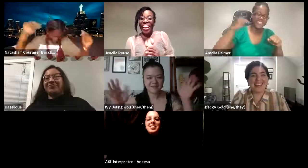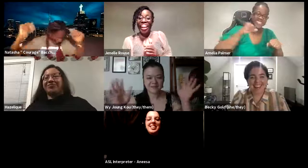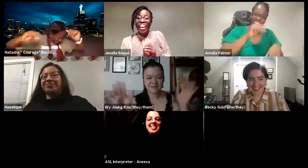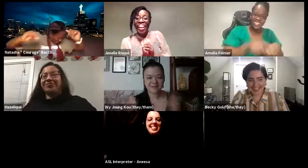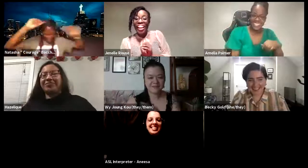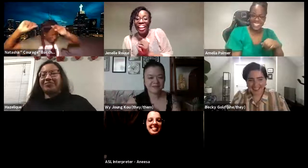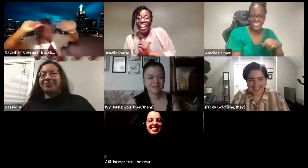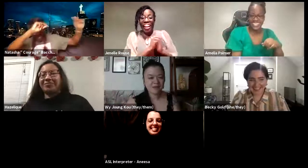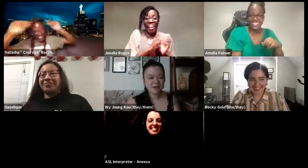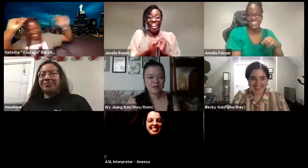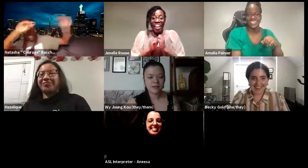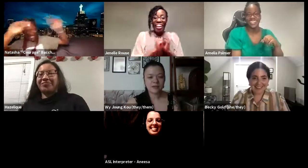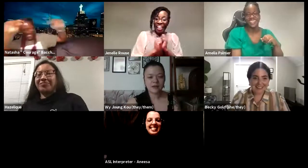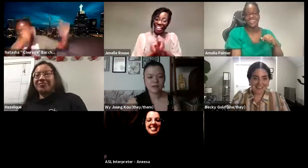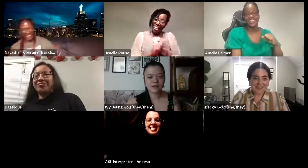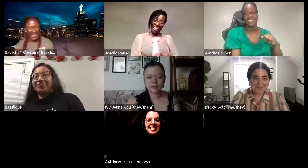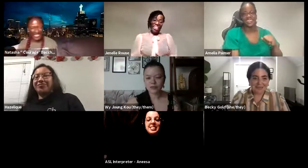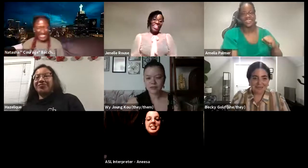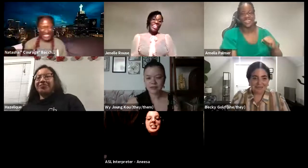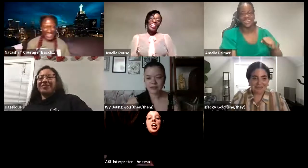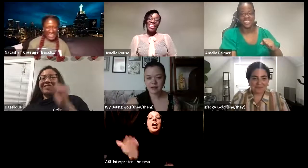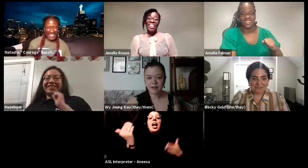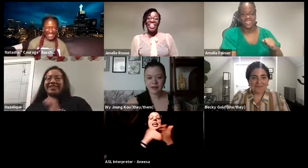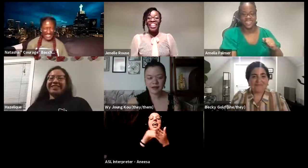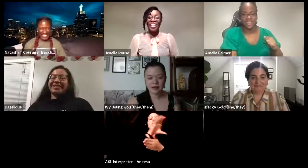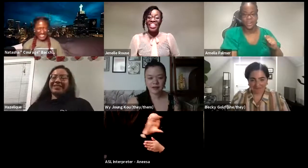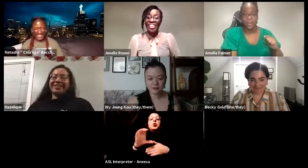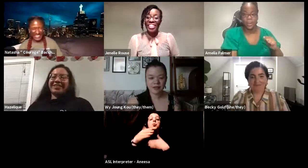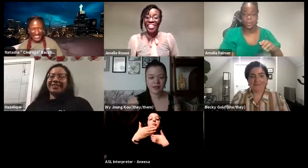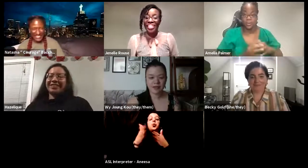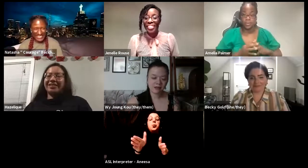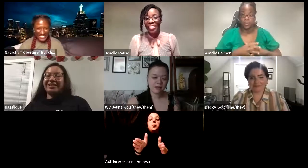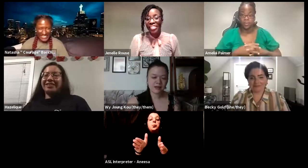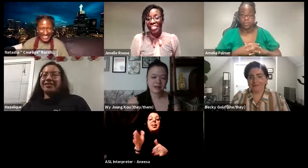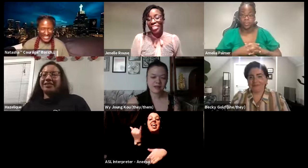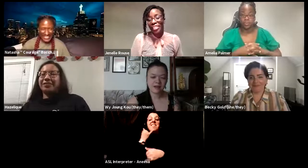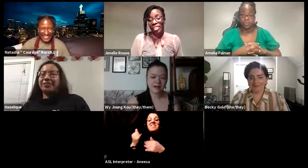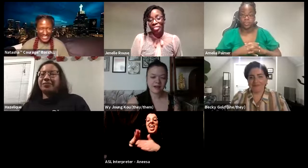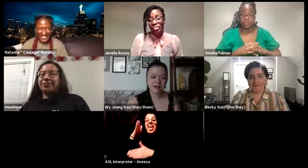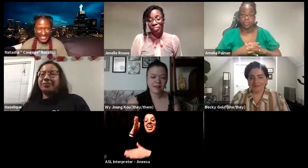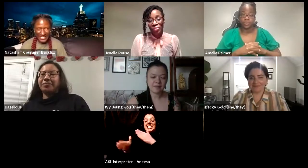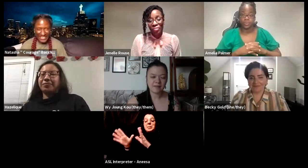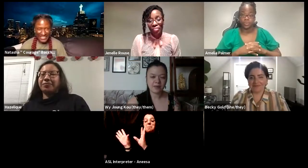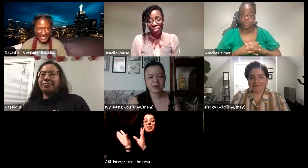oh and because of how the zoom room is set up, if we end the meeting the breakout